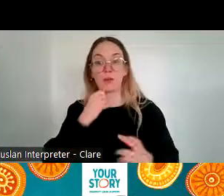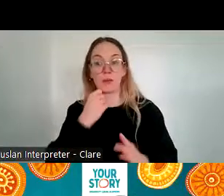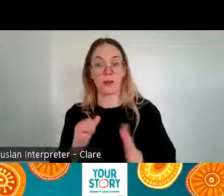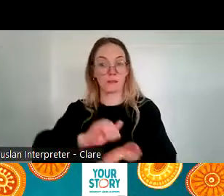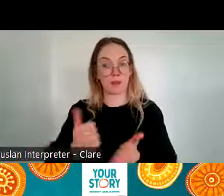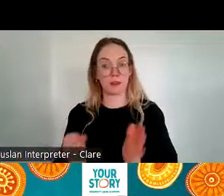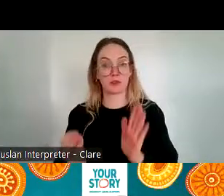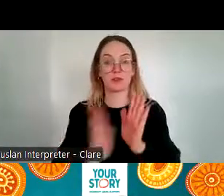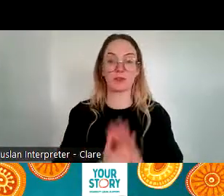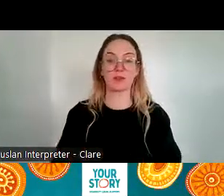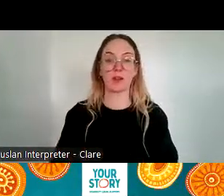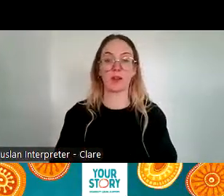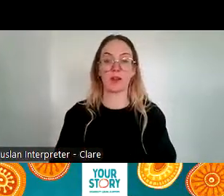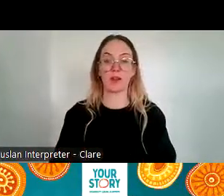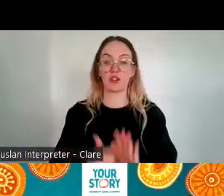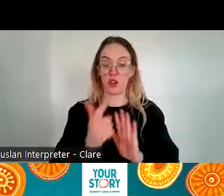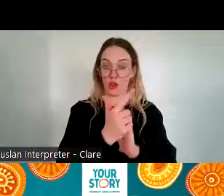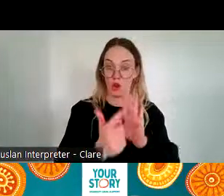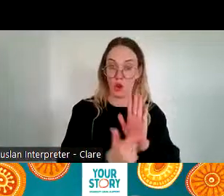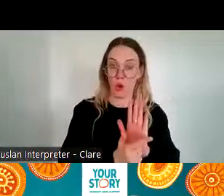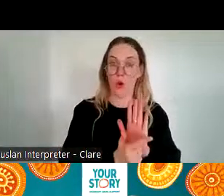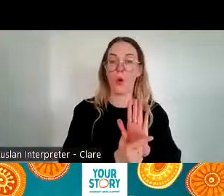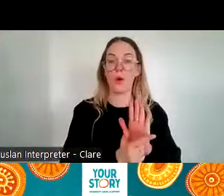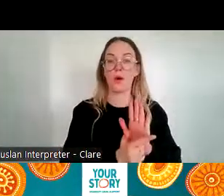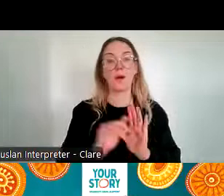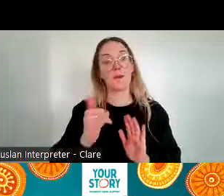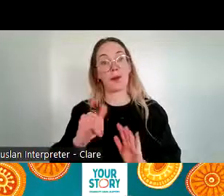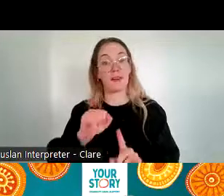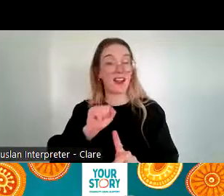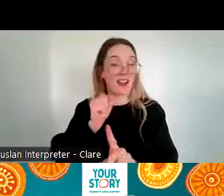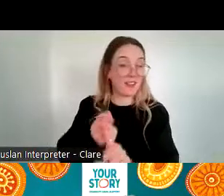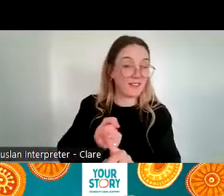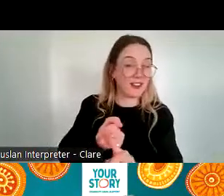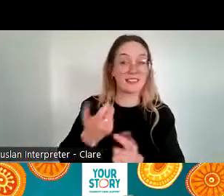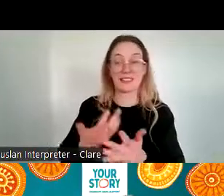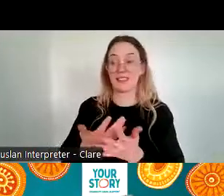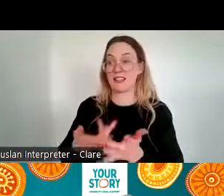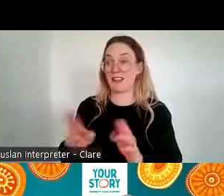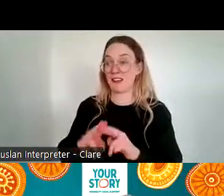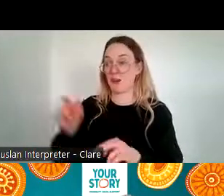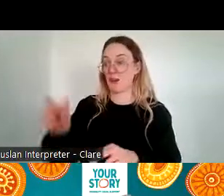Those laws may affect how someone shares their story with the Disability Royal Commission,